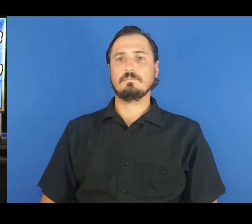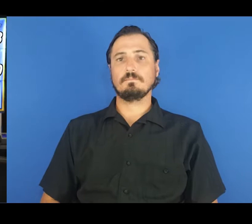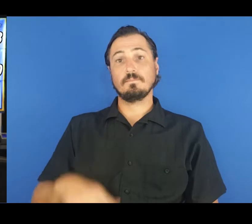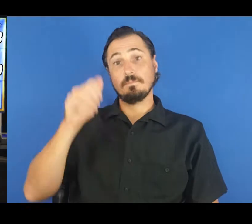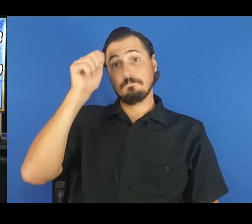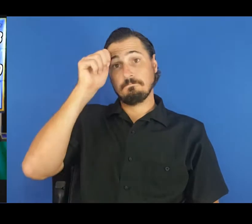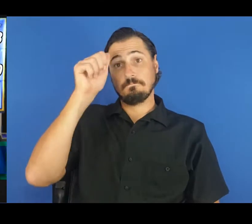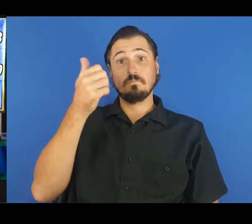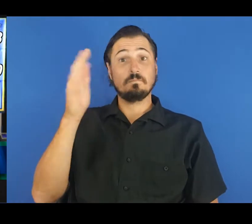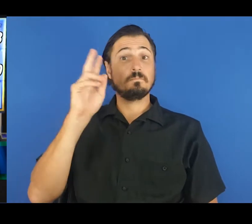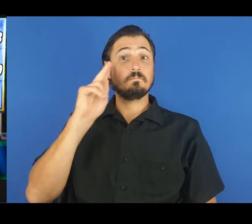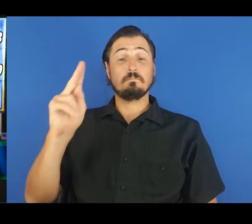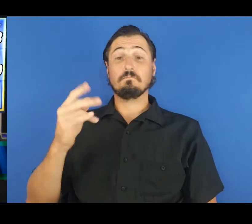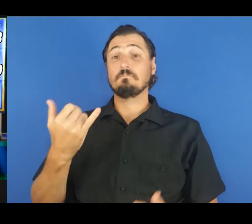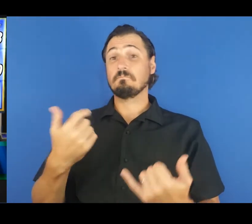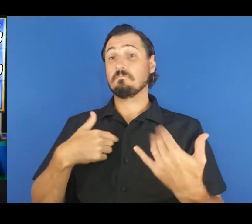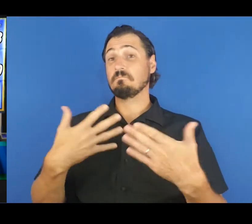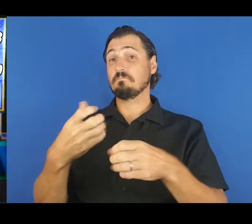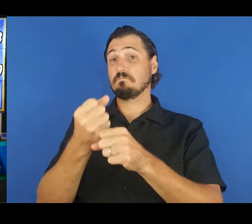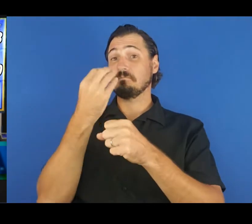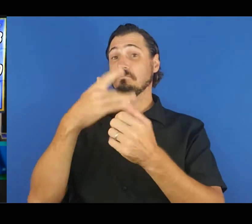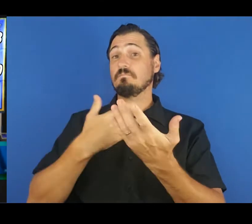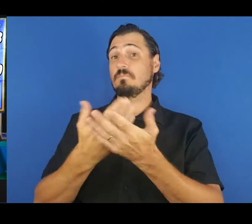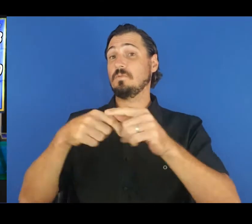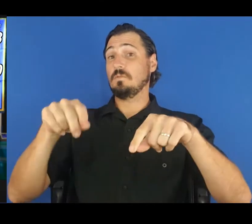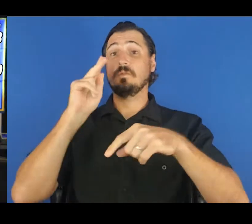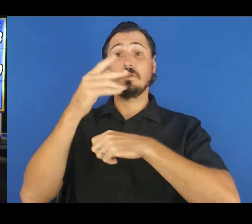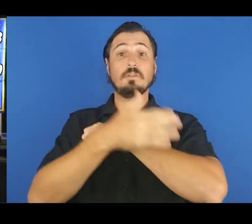Aloha Kaua‘i. This is your County of Kaua‘i briefing for September 13